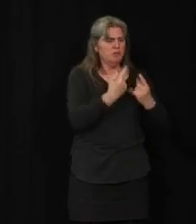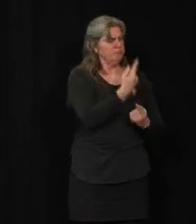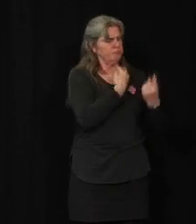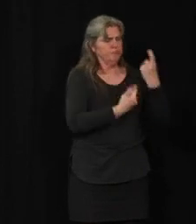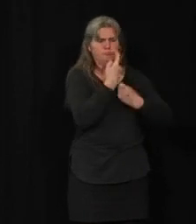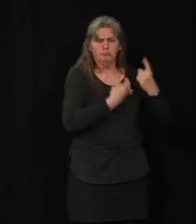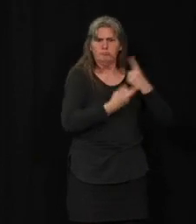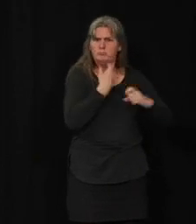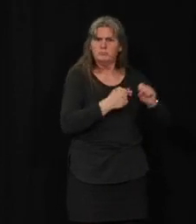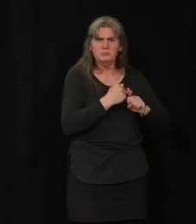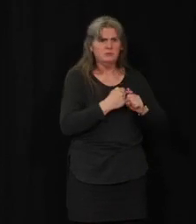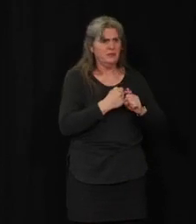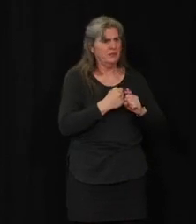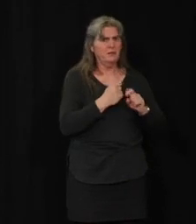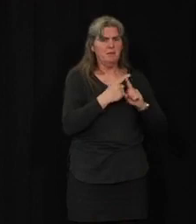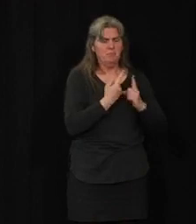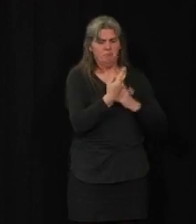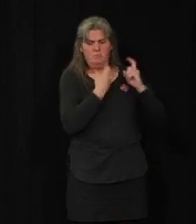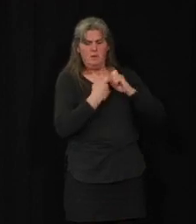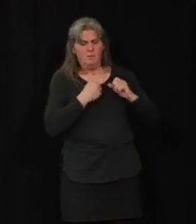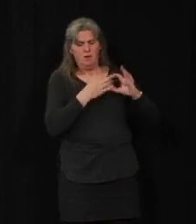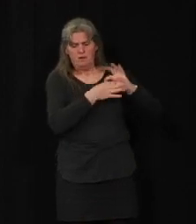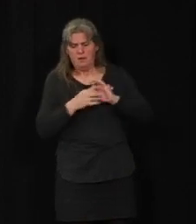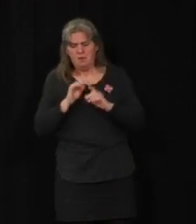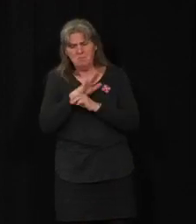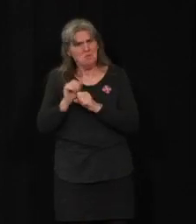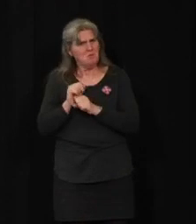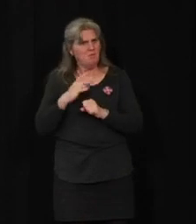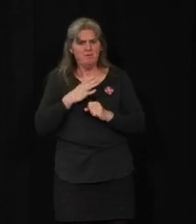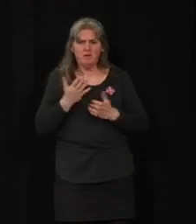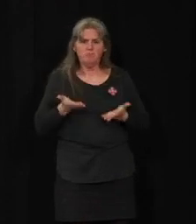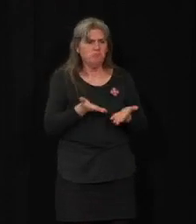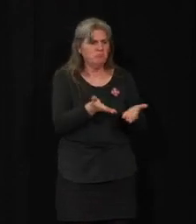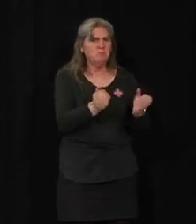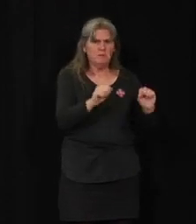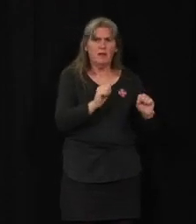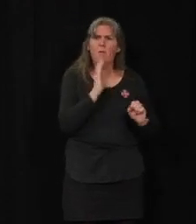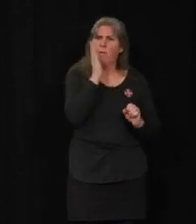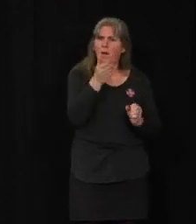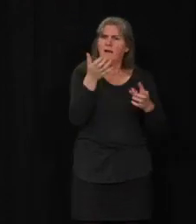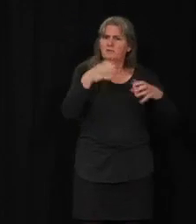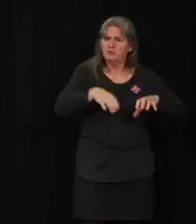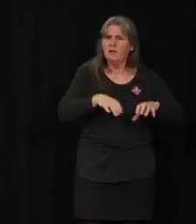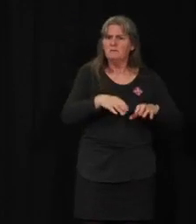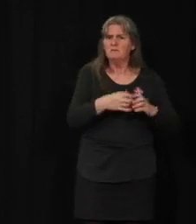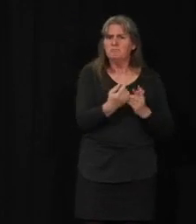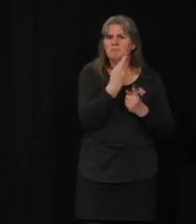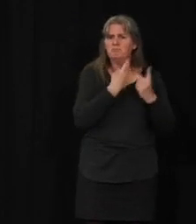of our actions on COVID. Thank you. We will now move to Gabrielle,